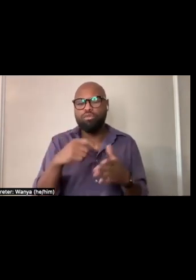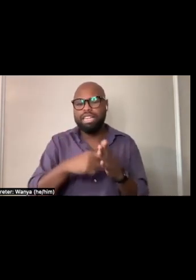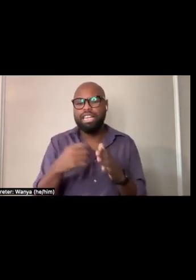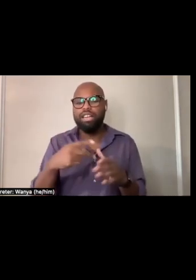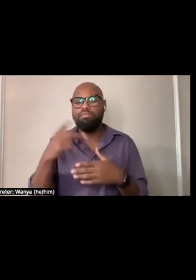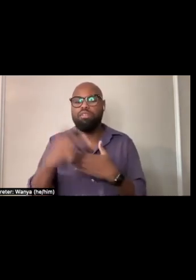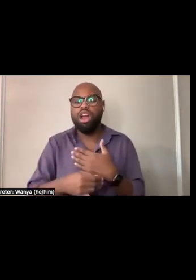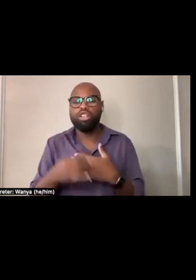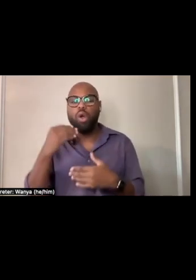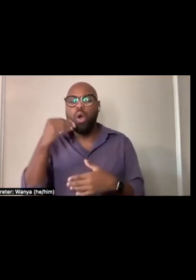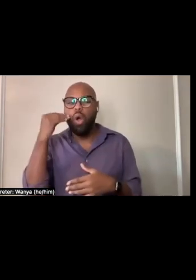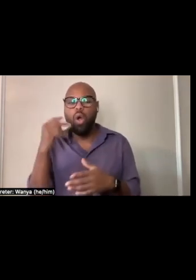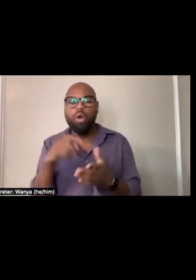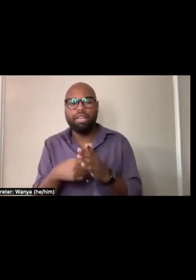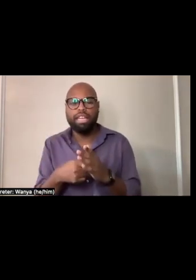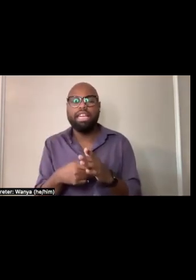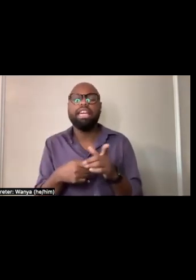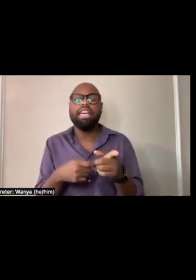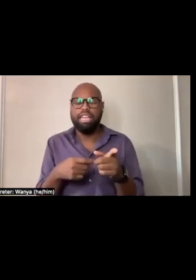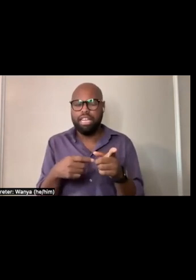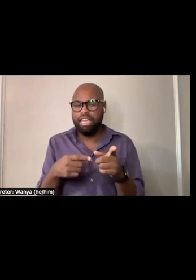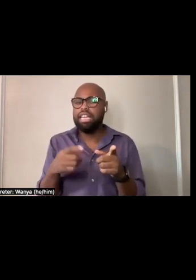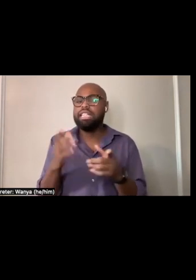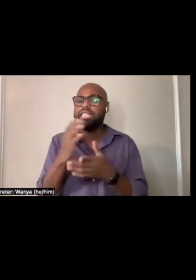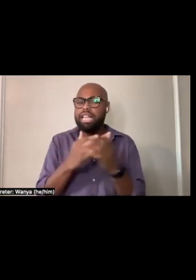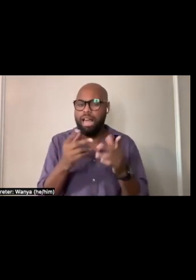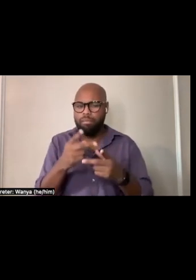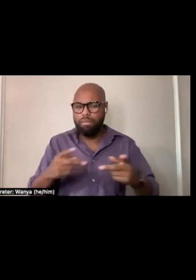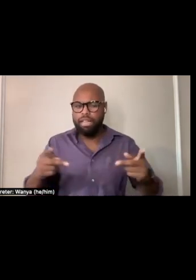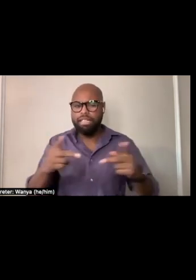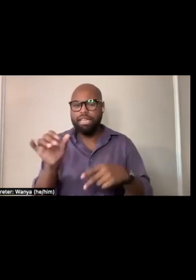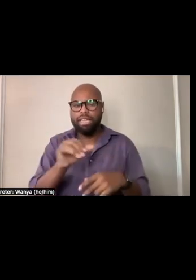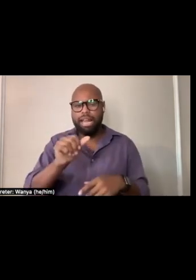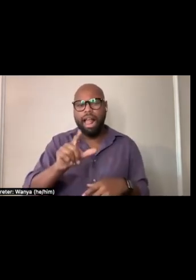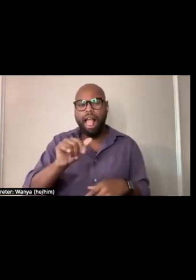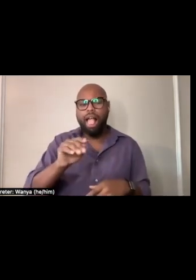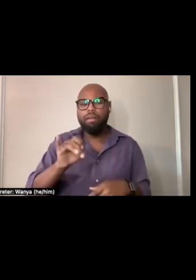also purchased vacant hotels to house people